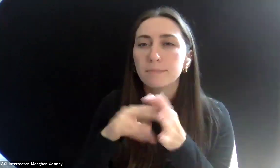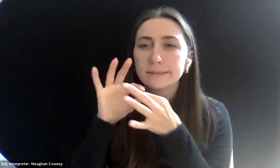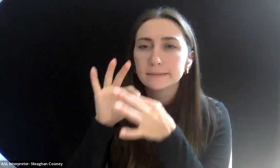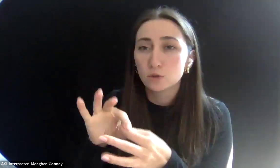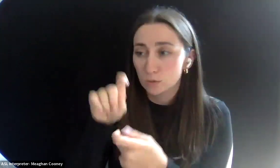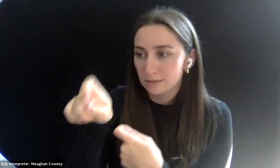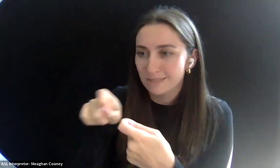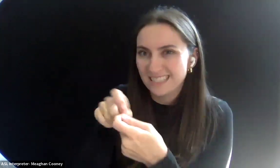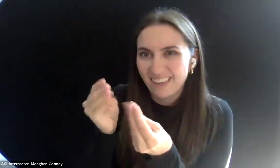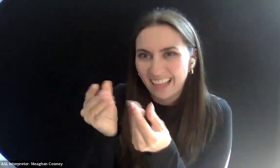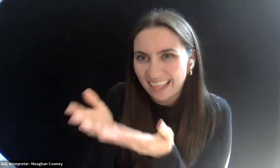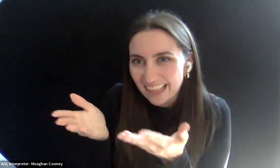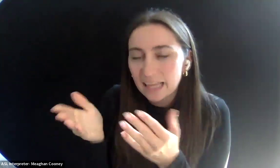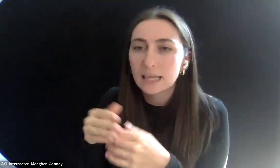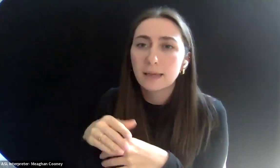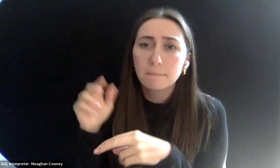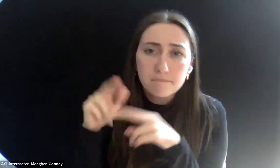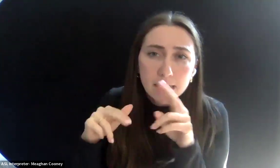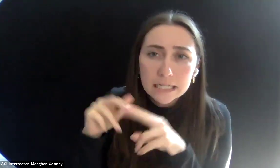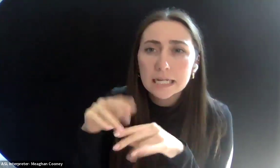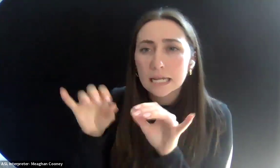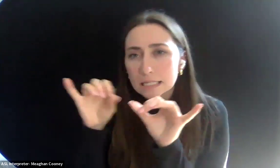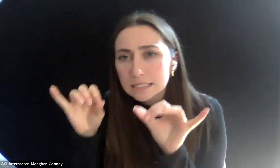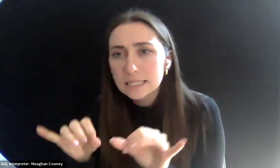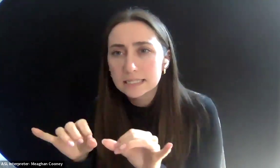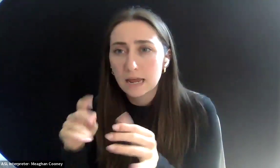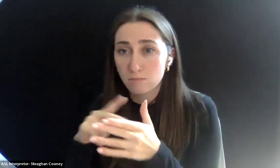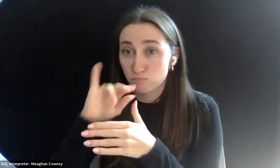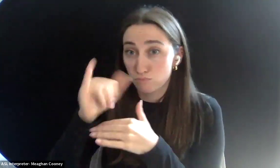building or a stormwater system that a project is proposing and